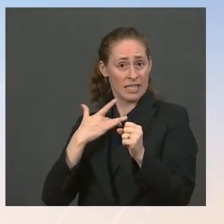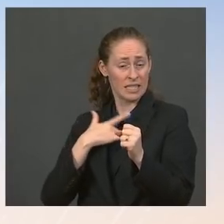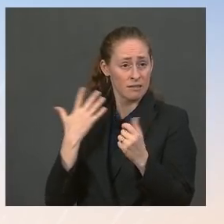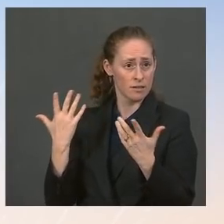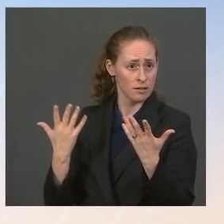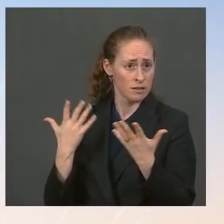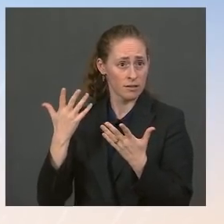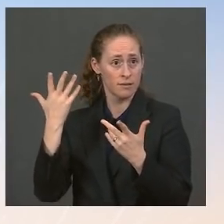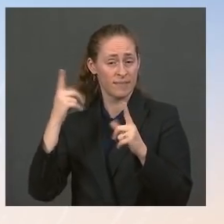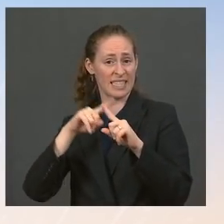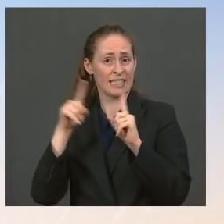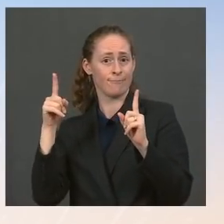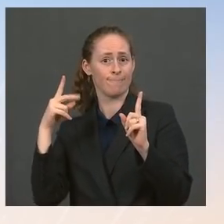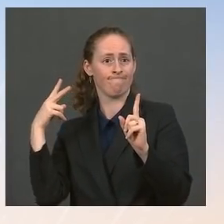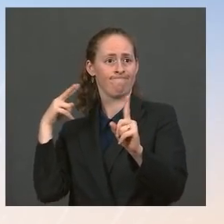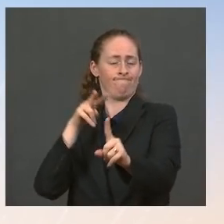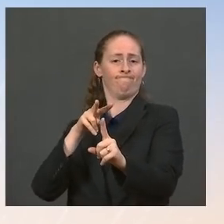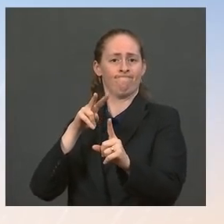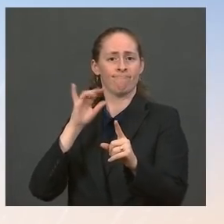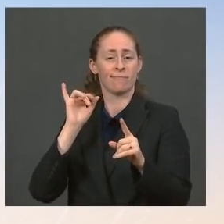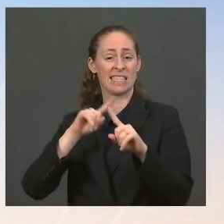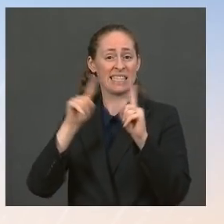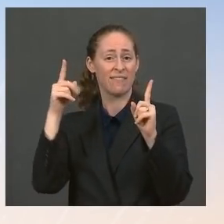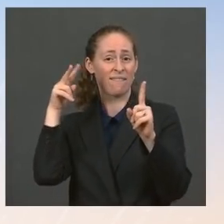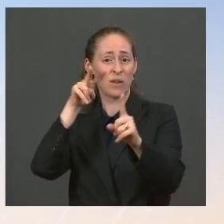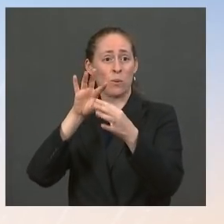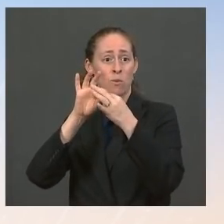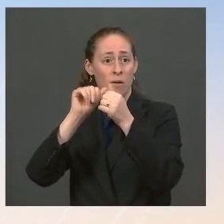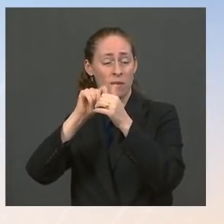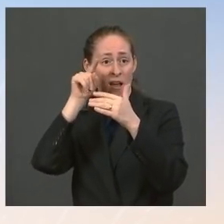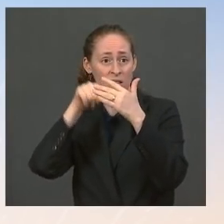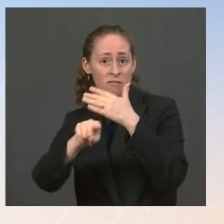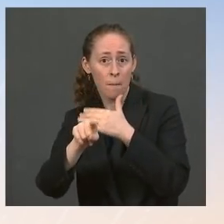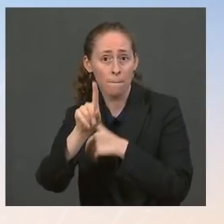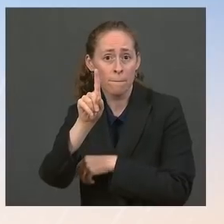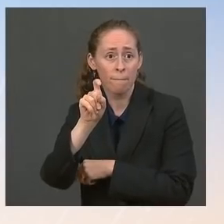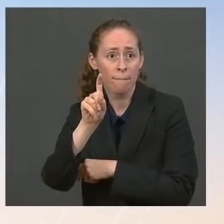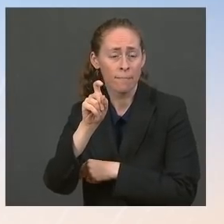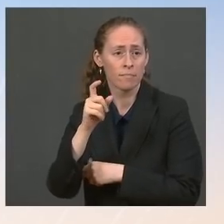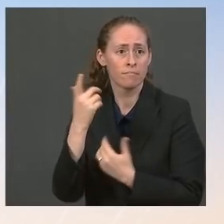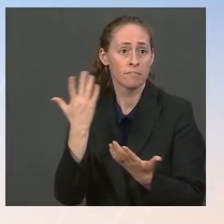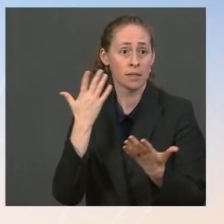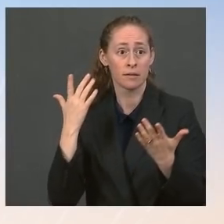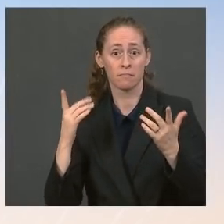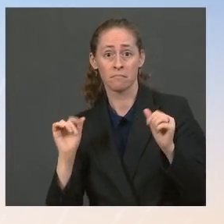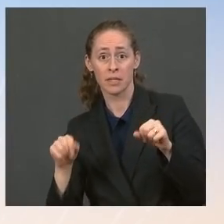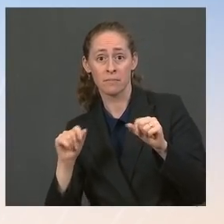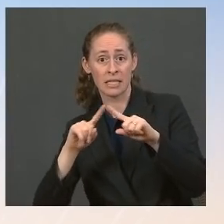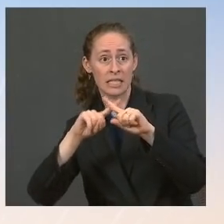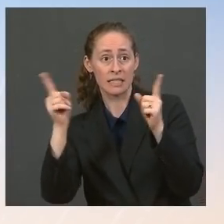that this episode could be seen as one of many in the future. Secretary Mayorkas: So I -- I think, if I may,